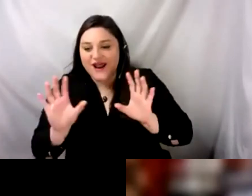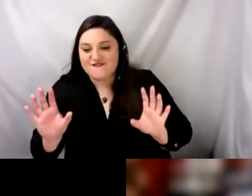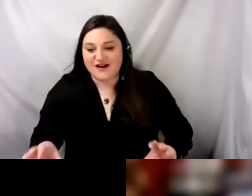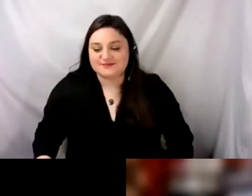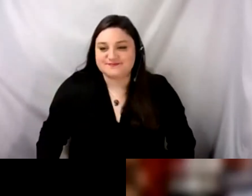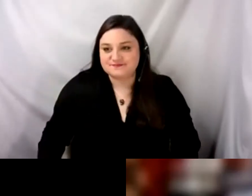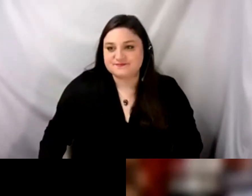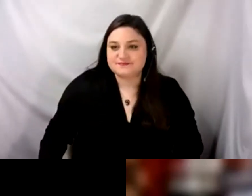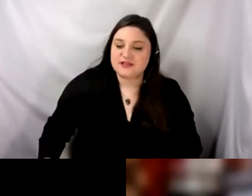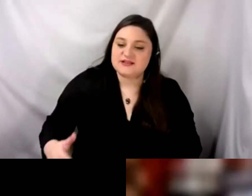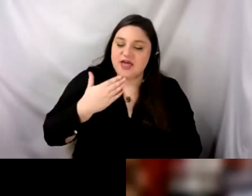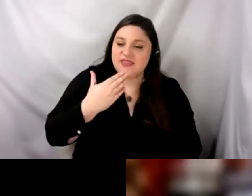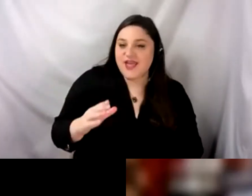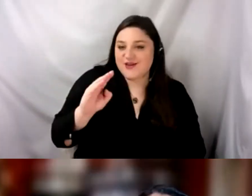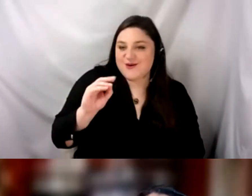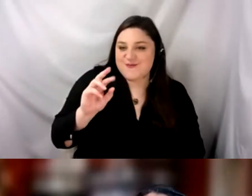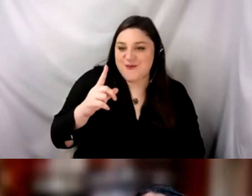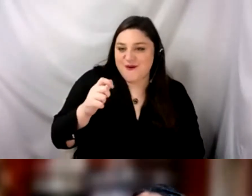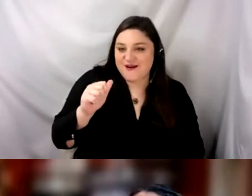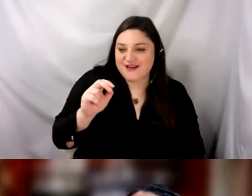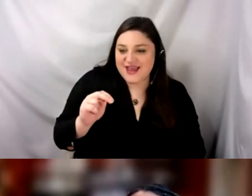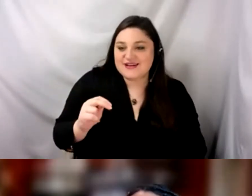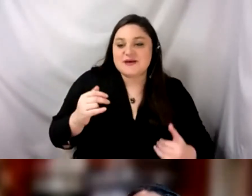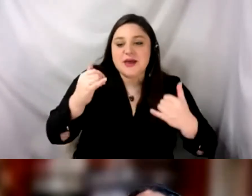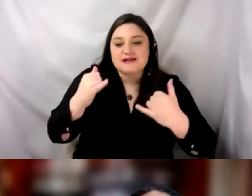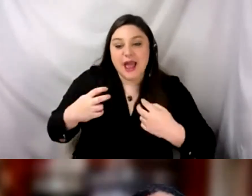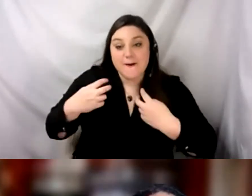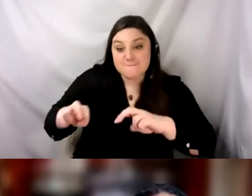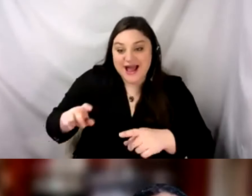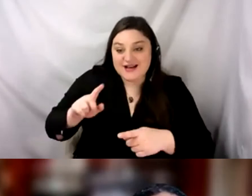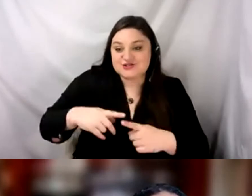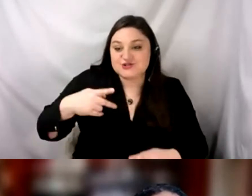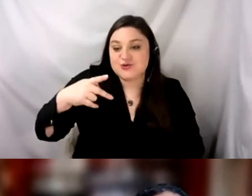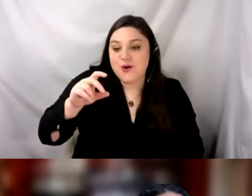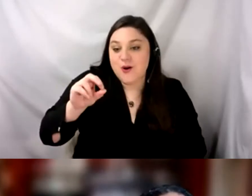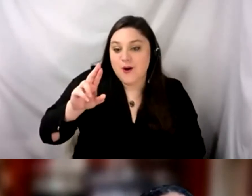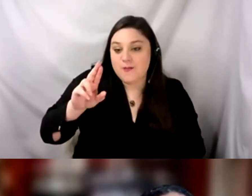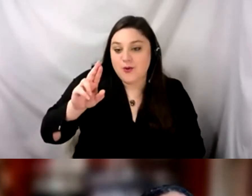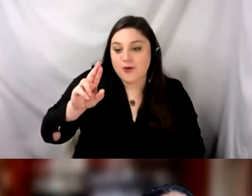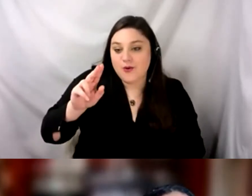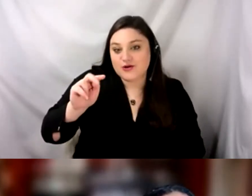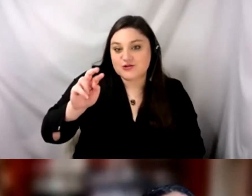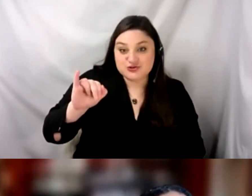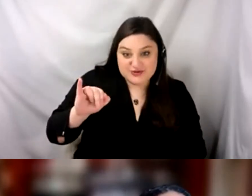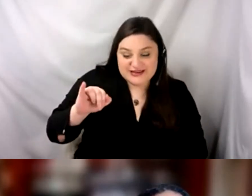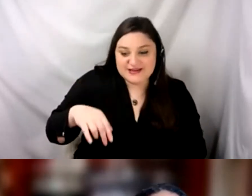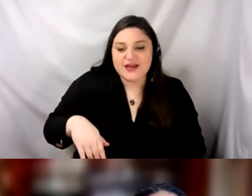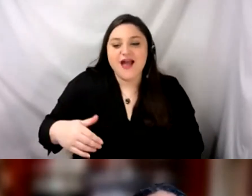to know we are at 4:32. We have Gonzalo until